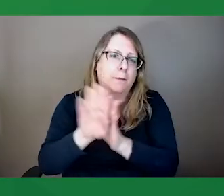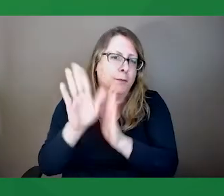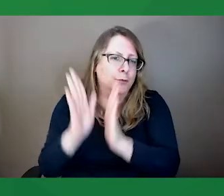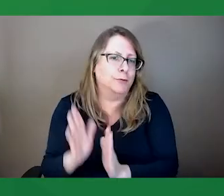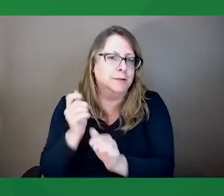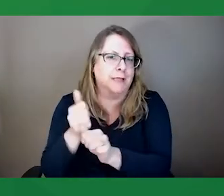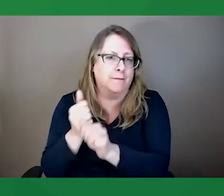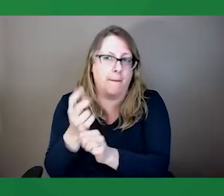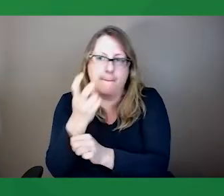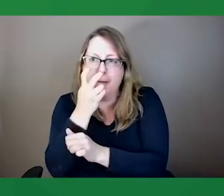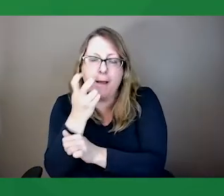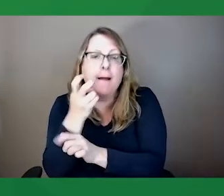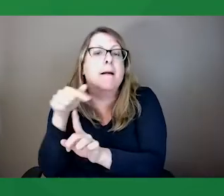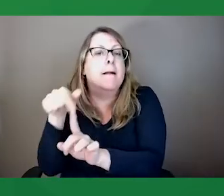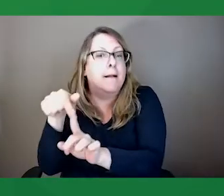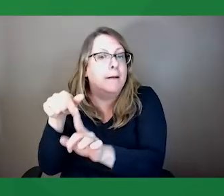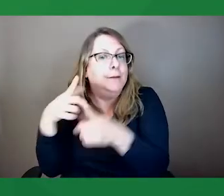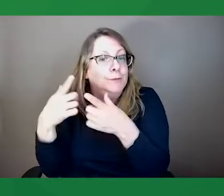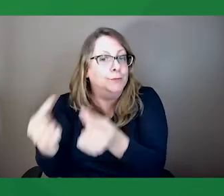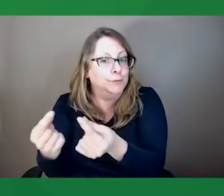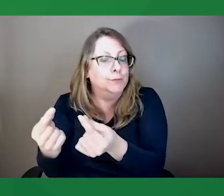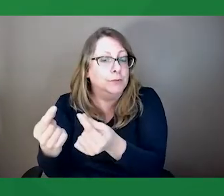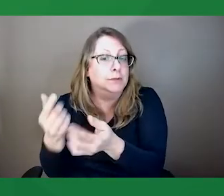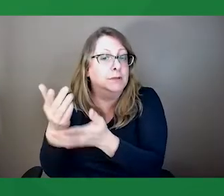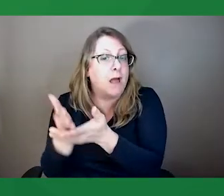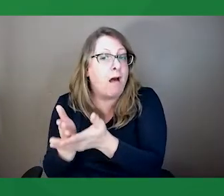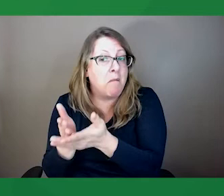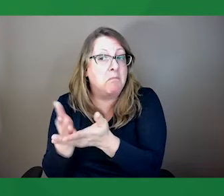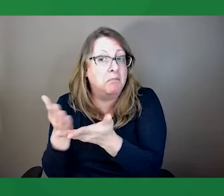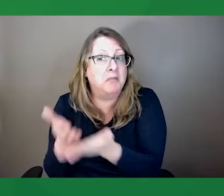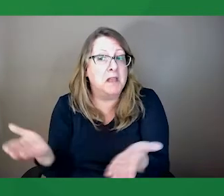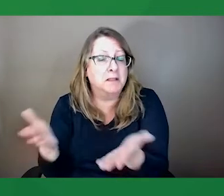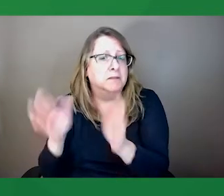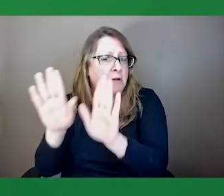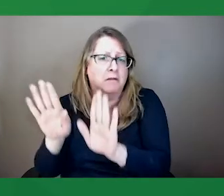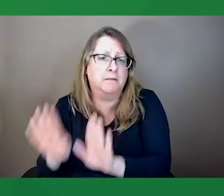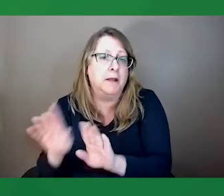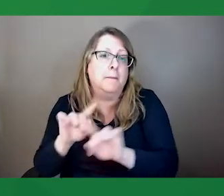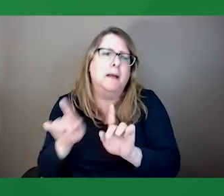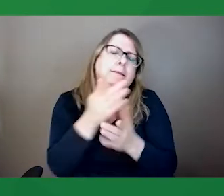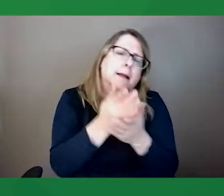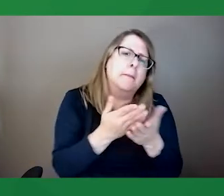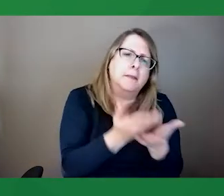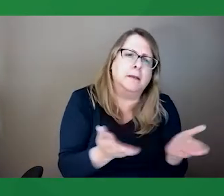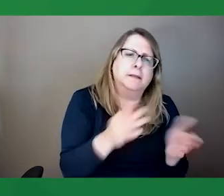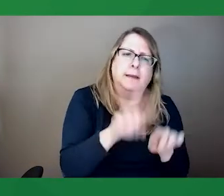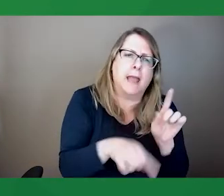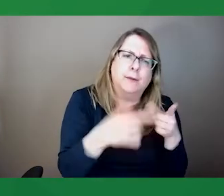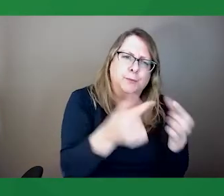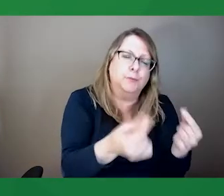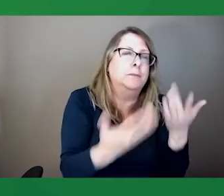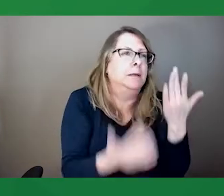and they're doing accessibility testing. Now there's going to be some things that they can do and some things that they cannot do, for instance, checking for color contrast.